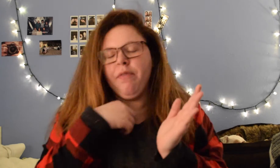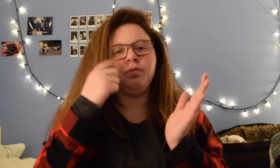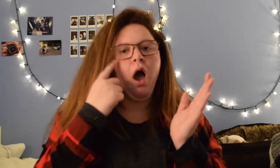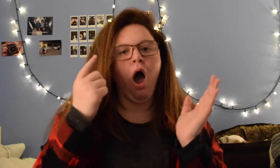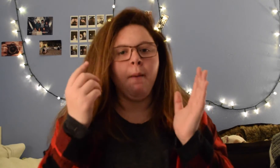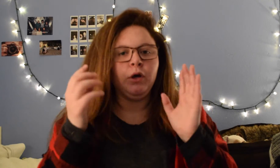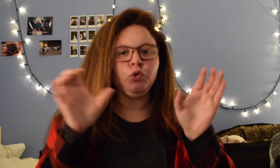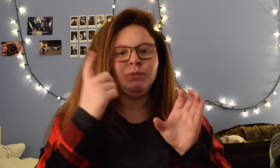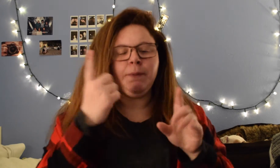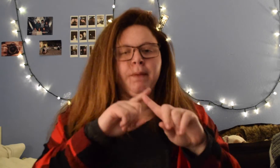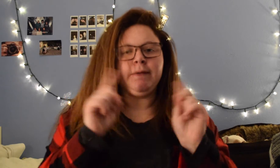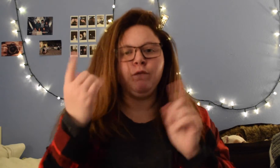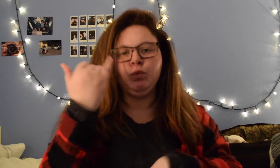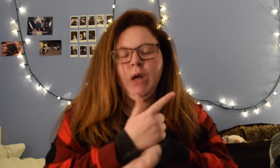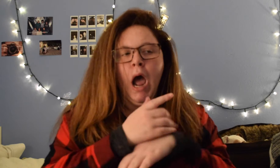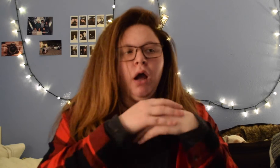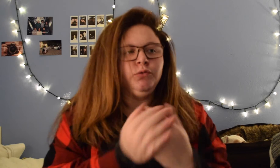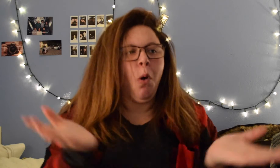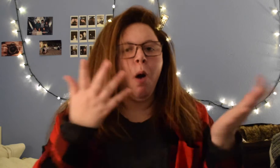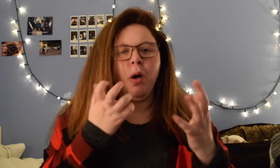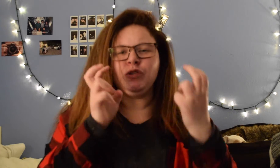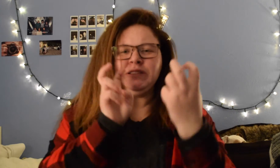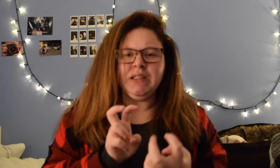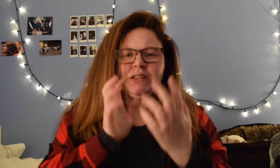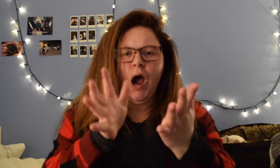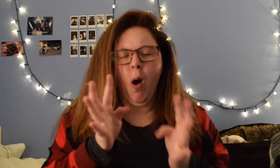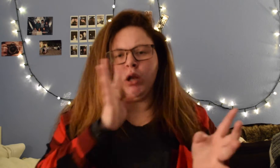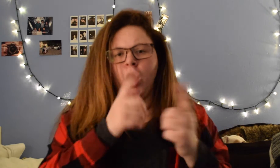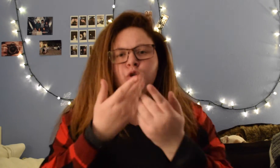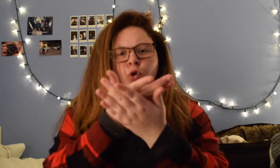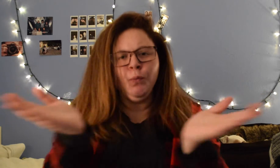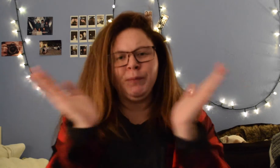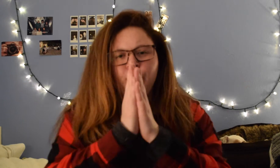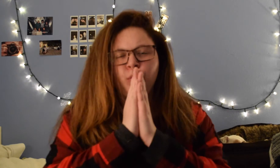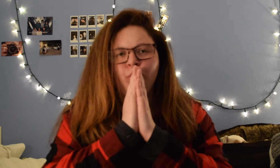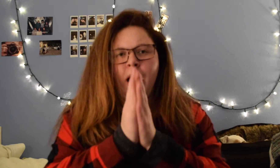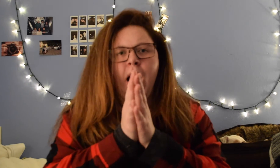So I thought I would do something different today I just want to sit down and talk to you guys